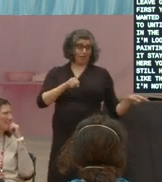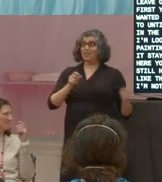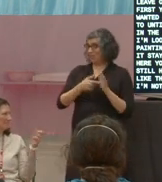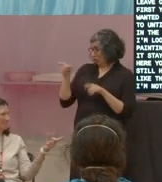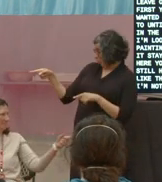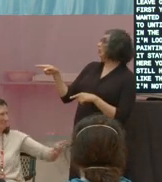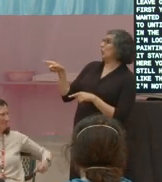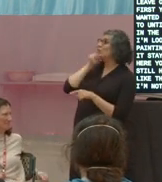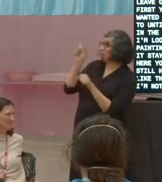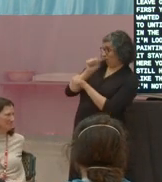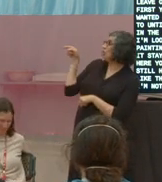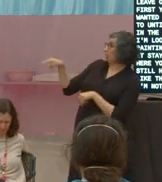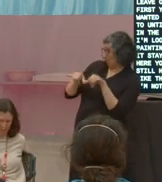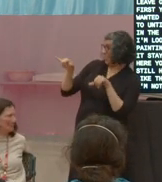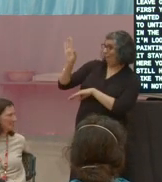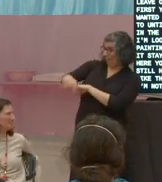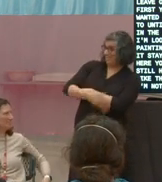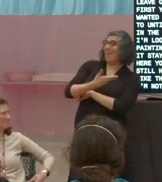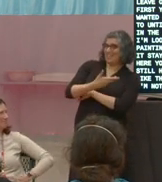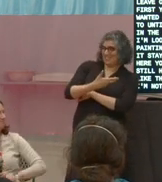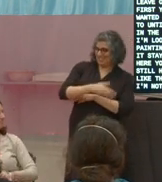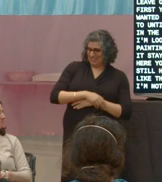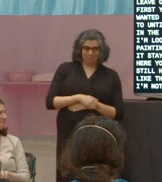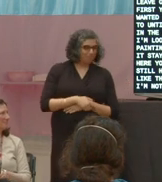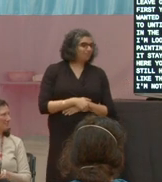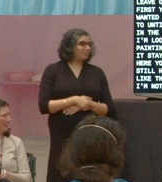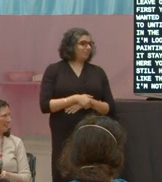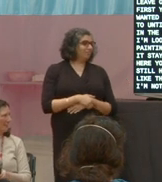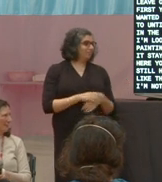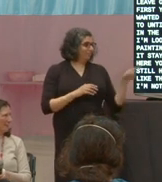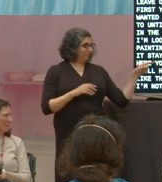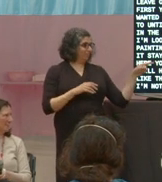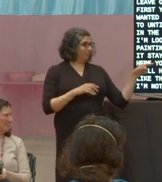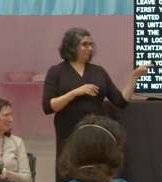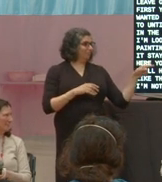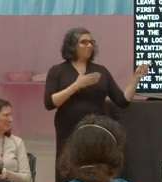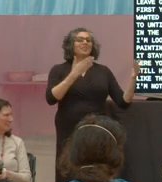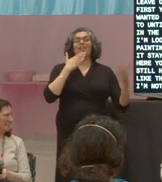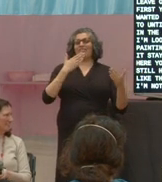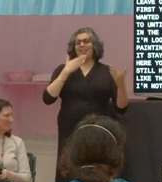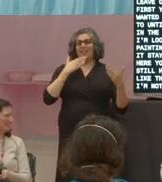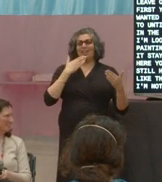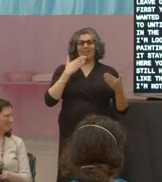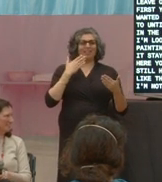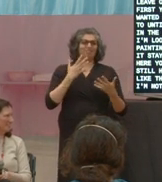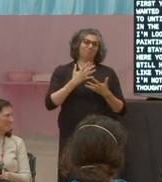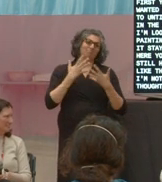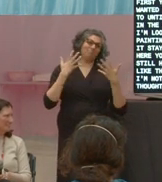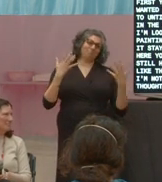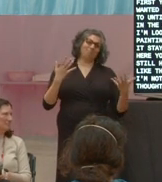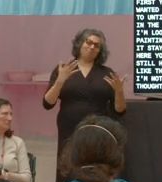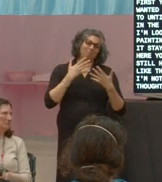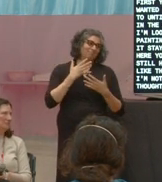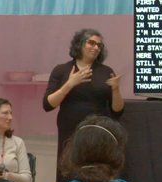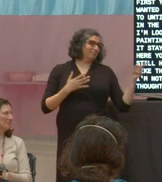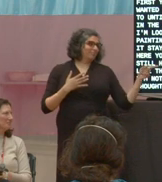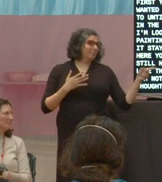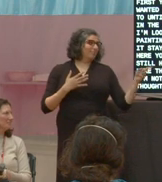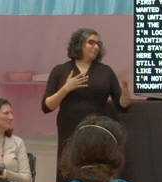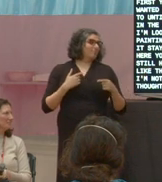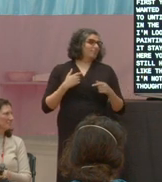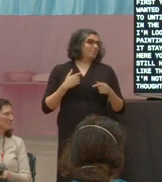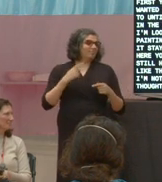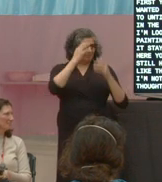you did. Thank you all. That's it go back to the settlement,